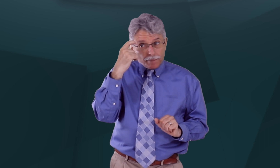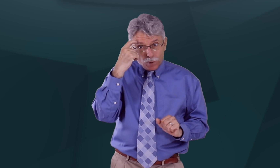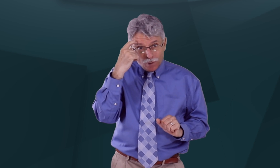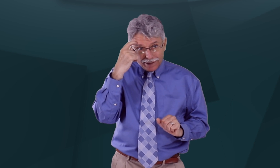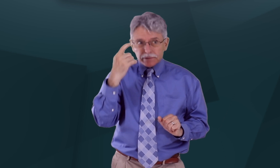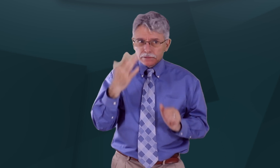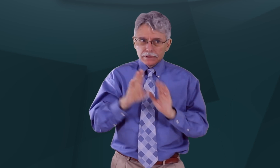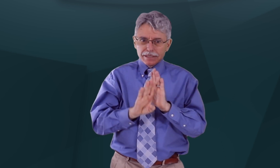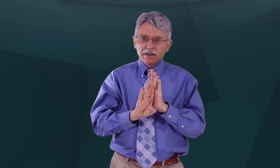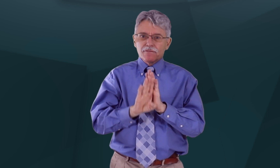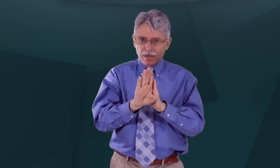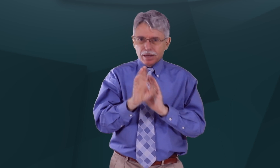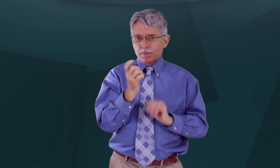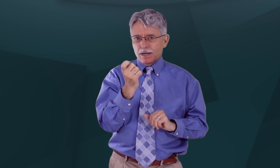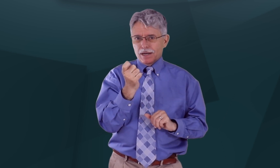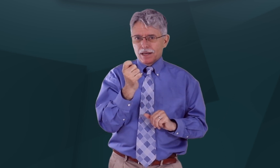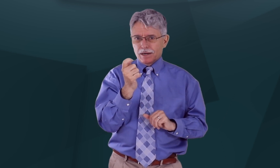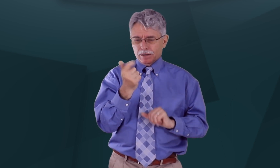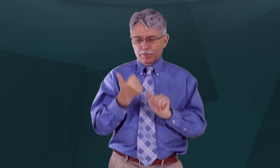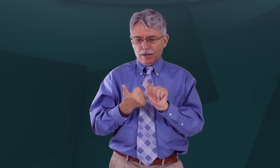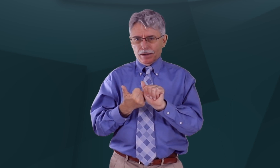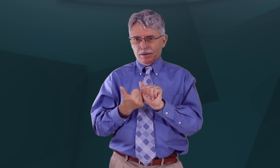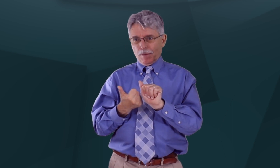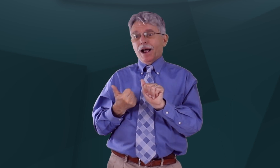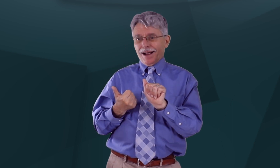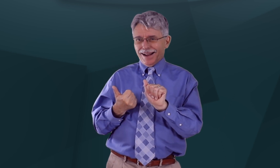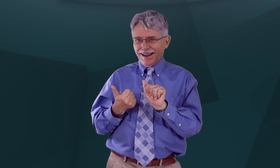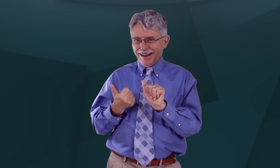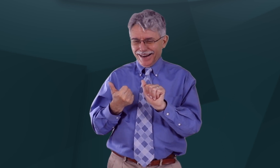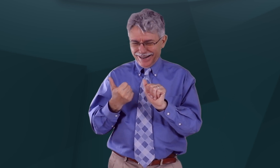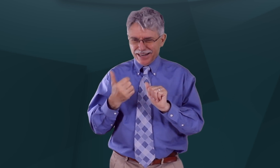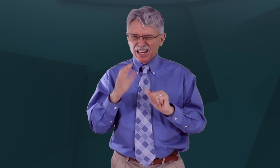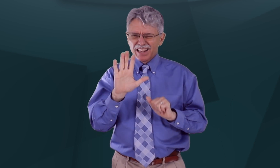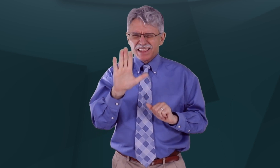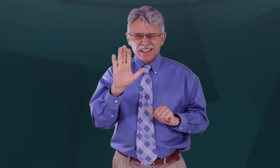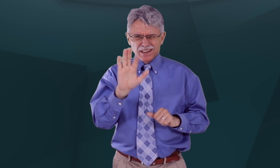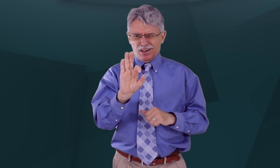we know their brains, their frontal lobes are -- their development is a little bit behind.